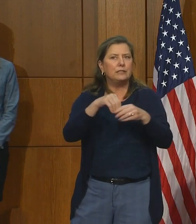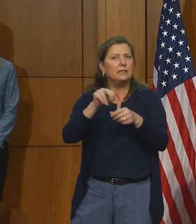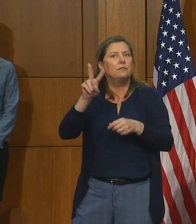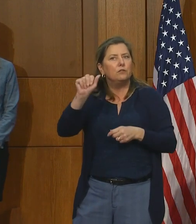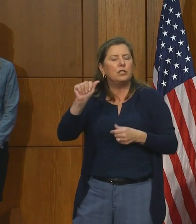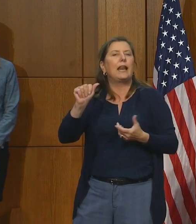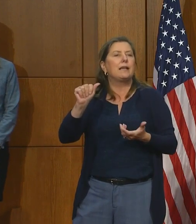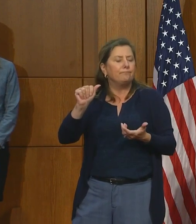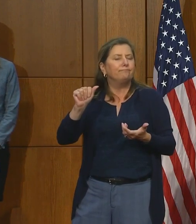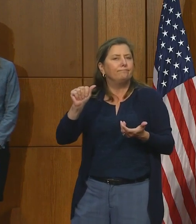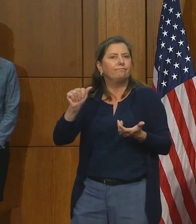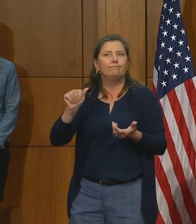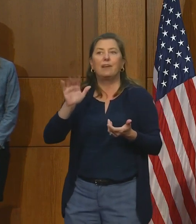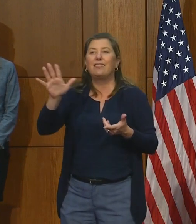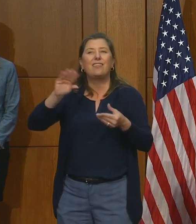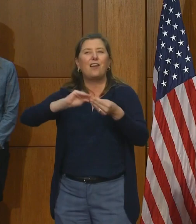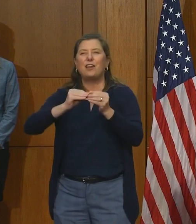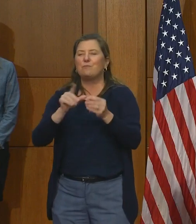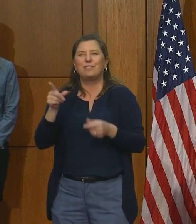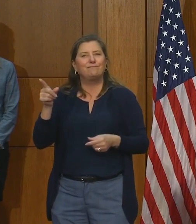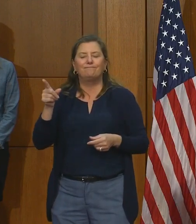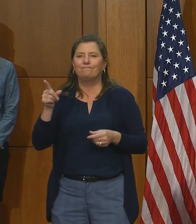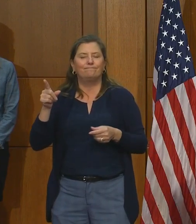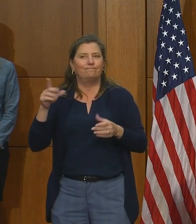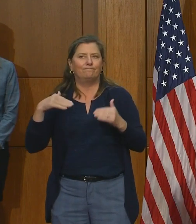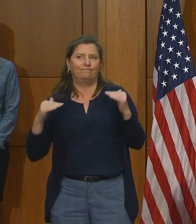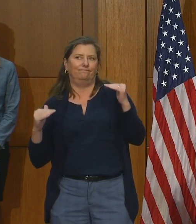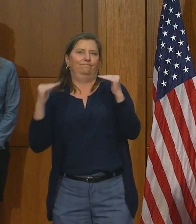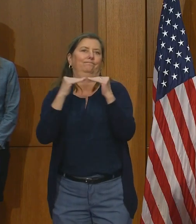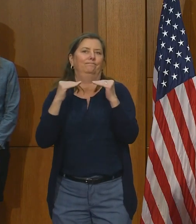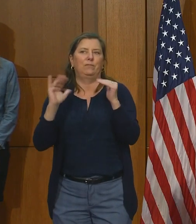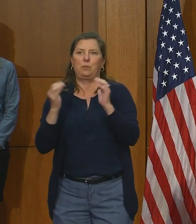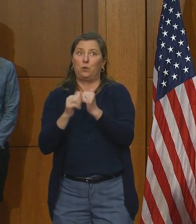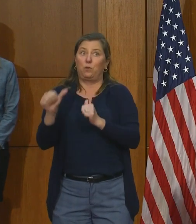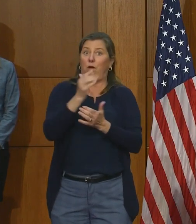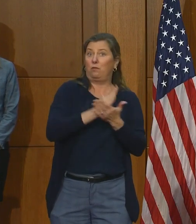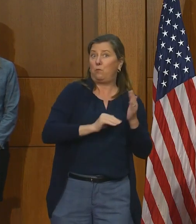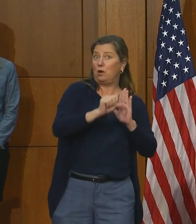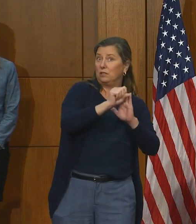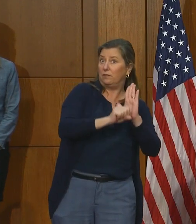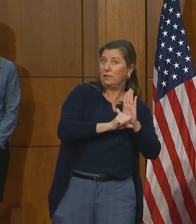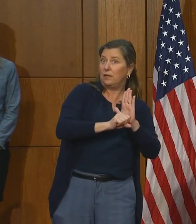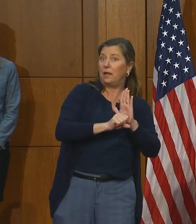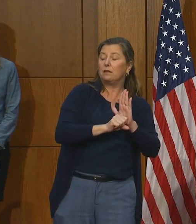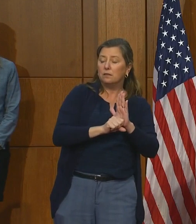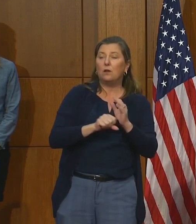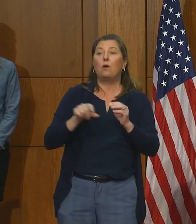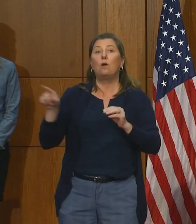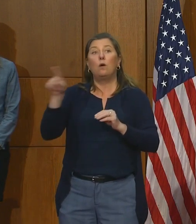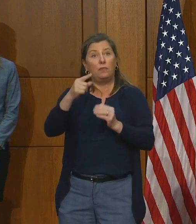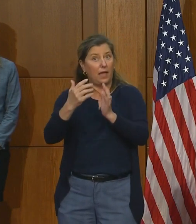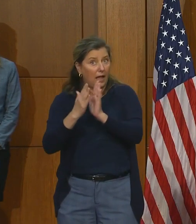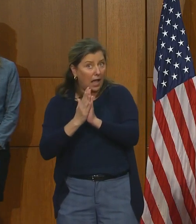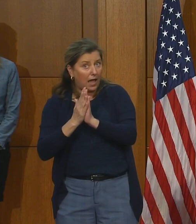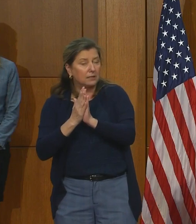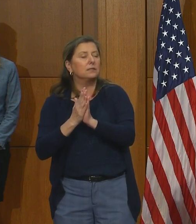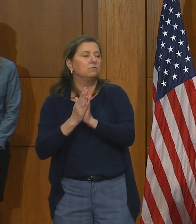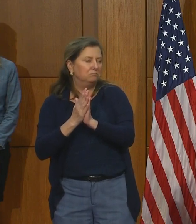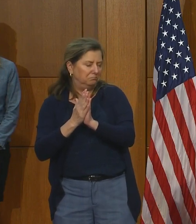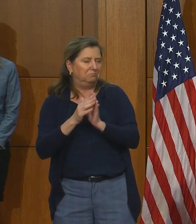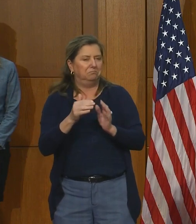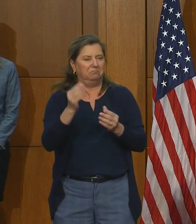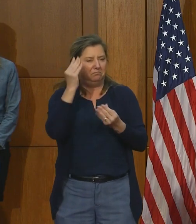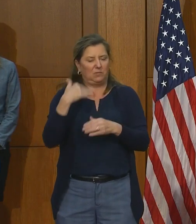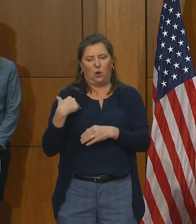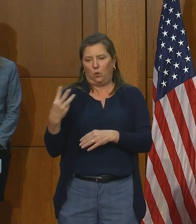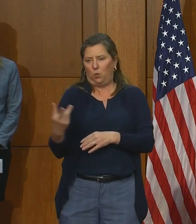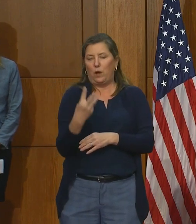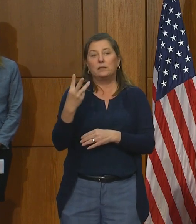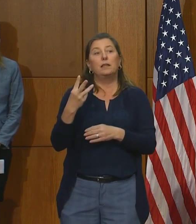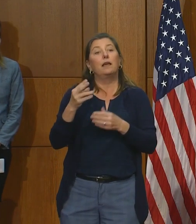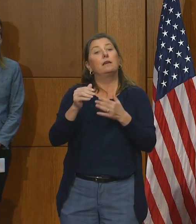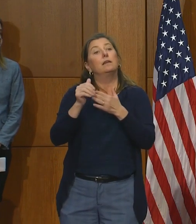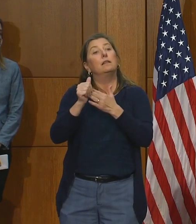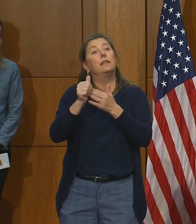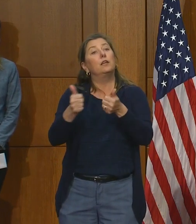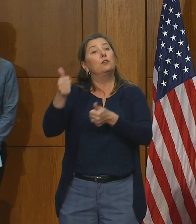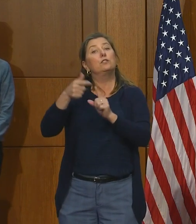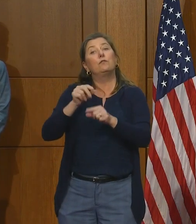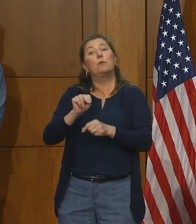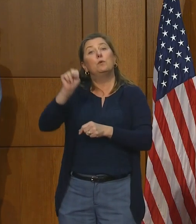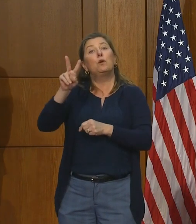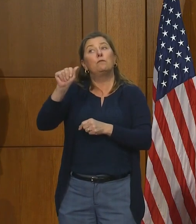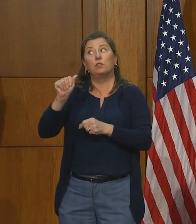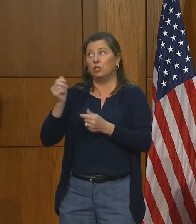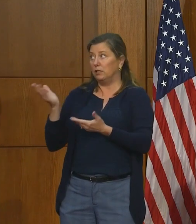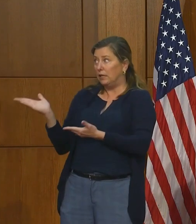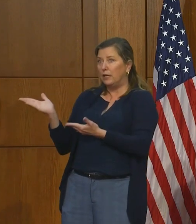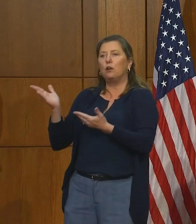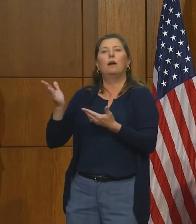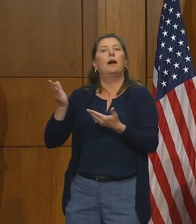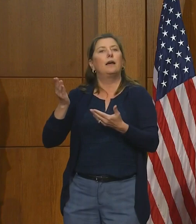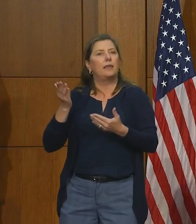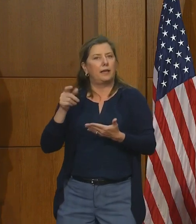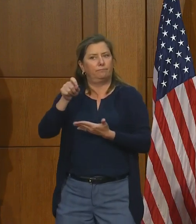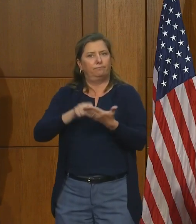WHAT OBVIOUSLY SEVERAL SEVERAL